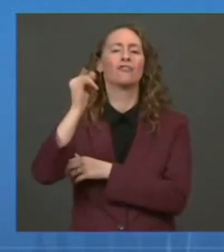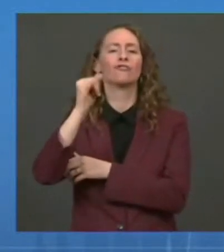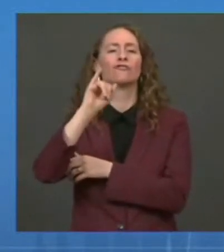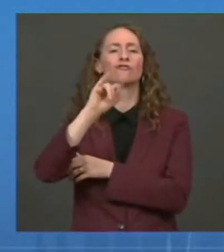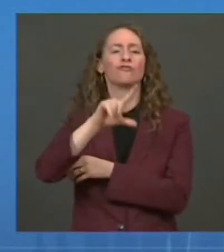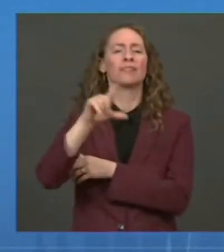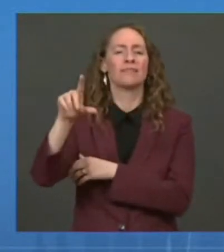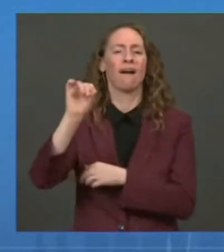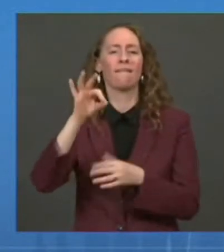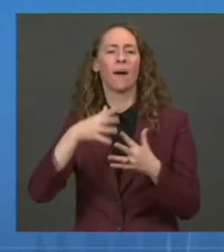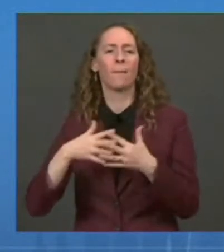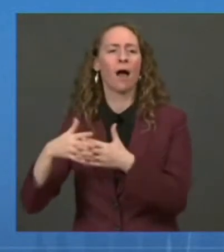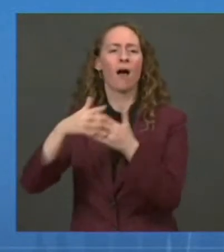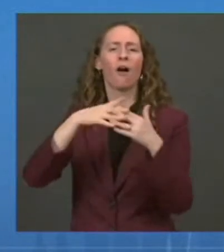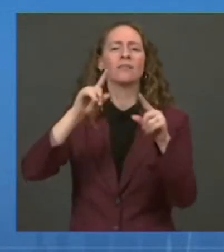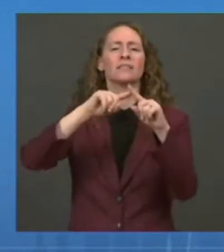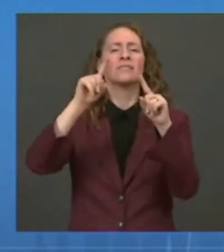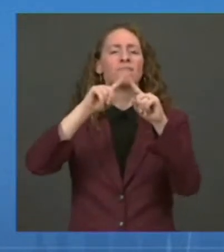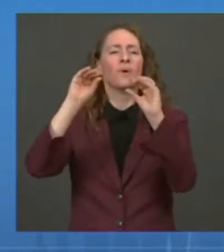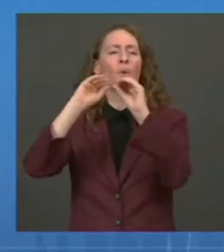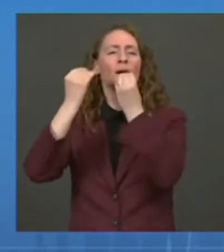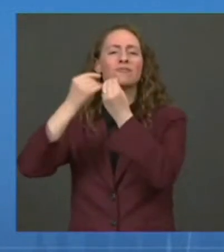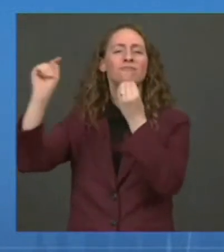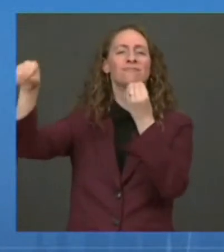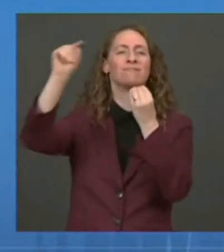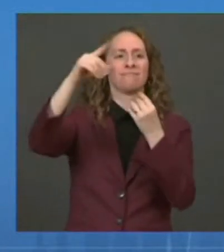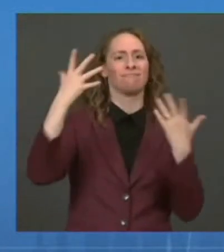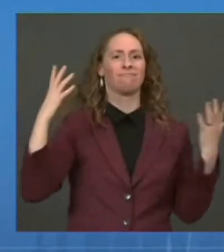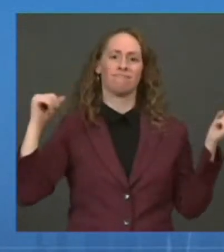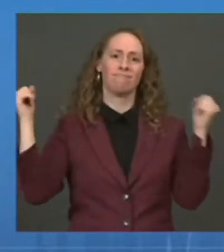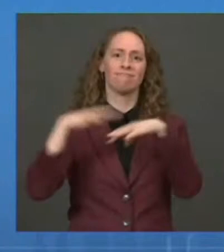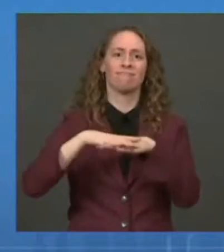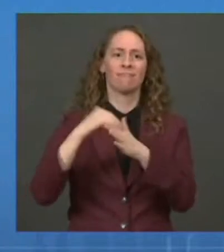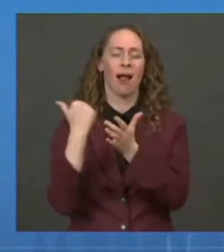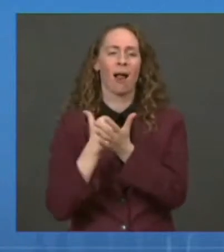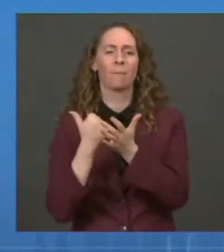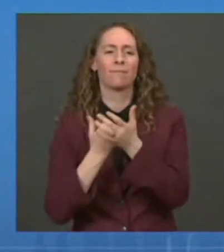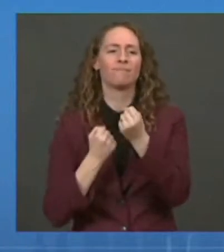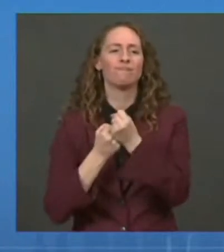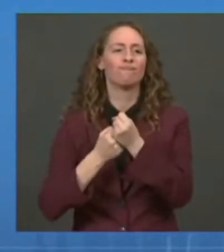AMERICA AND THE DIVINE KNIGHTS AND MORE THAN 1200 ITH LEADERS.